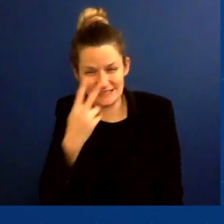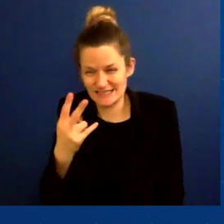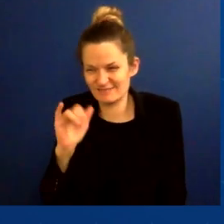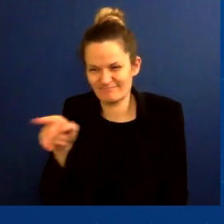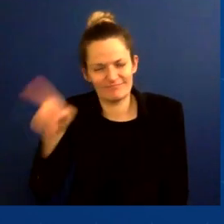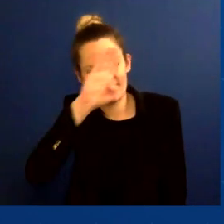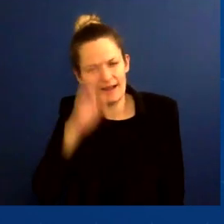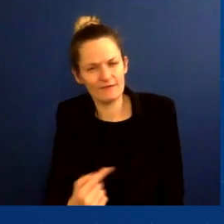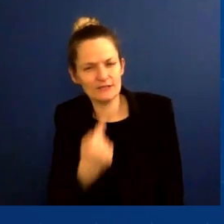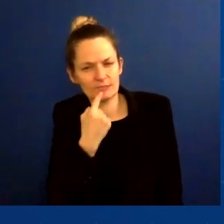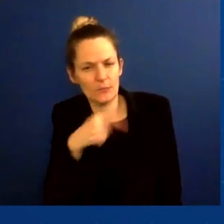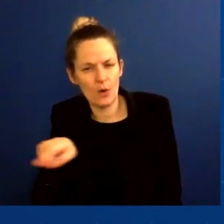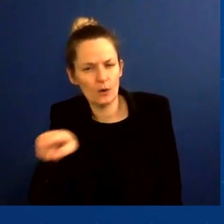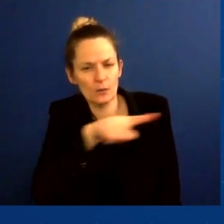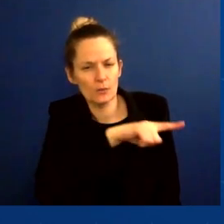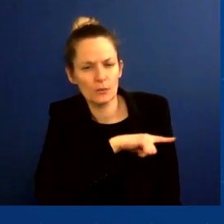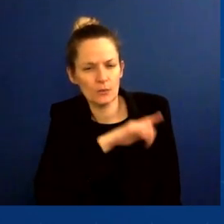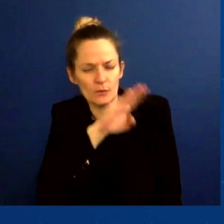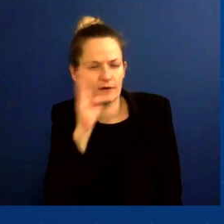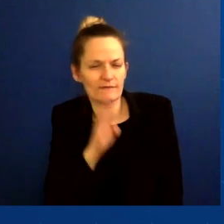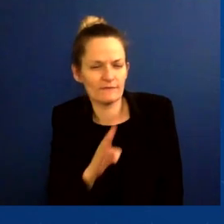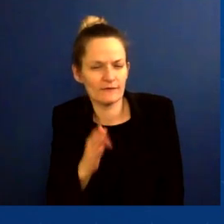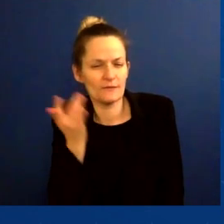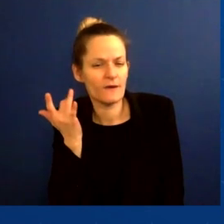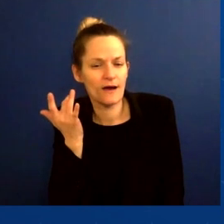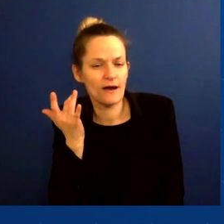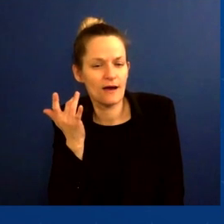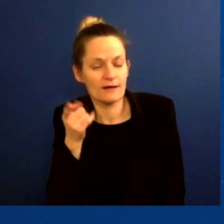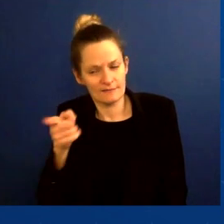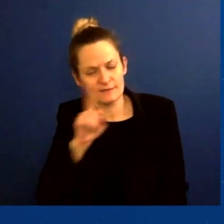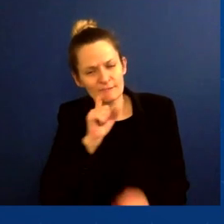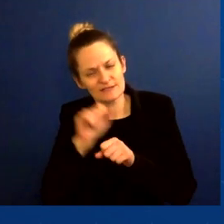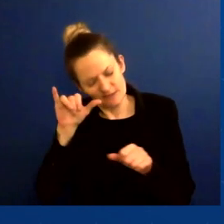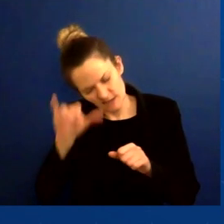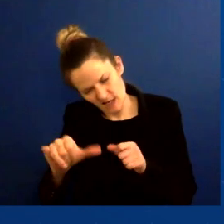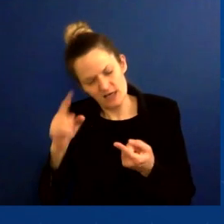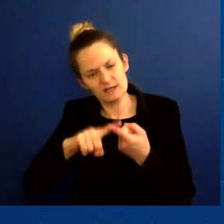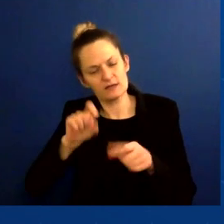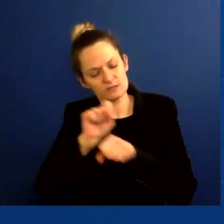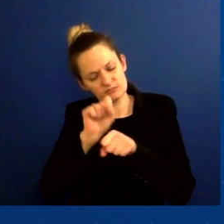getting the job done for the American taxpayers, getting the job done right the first time.